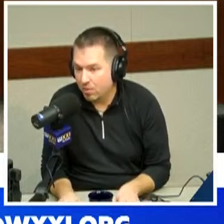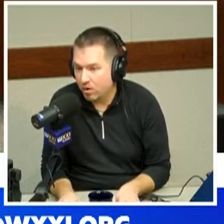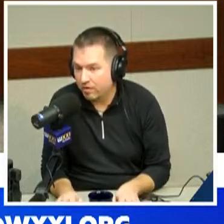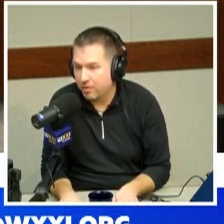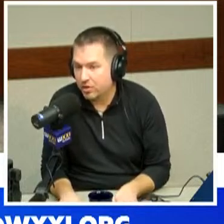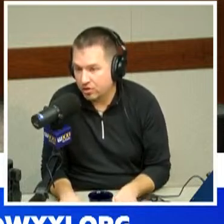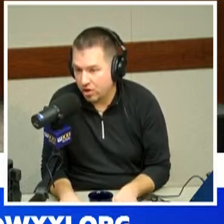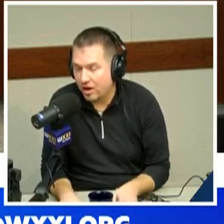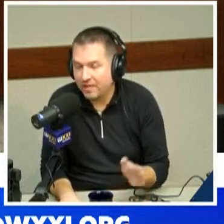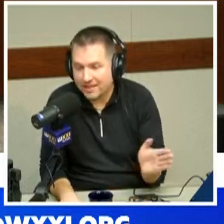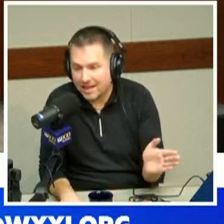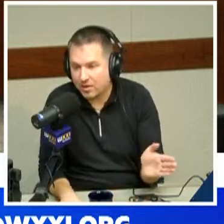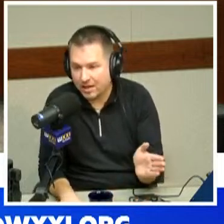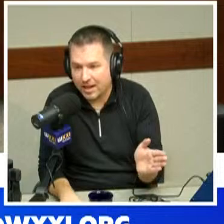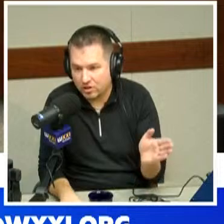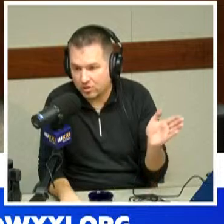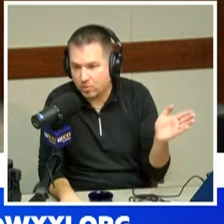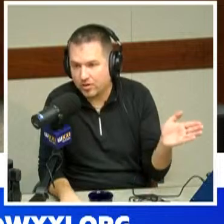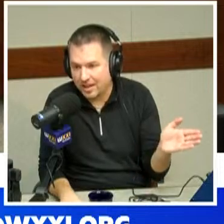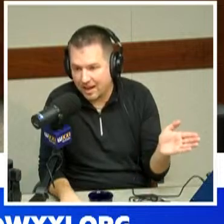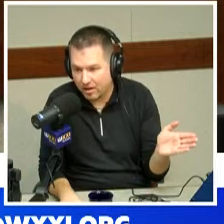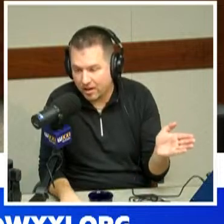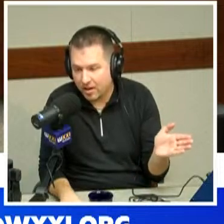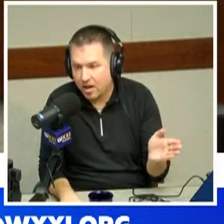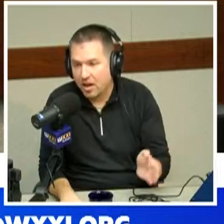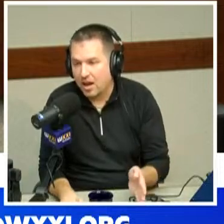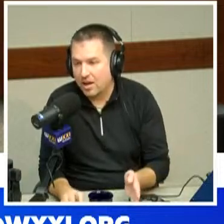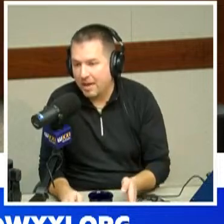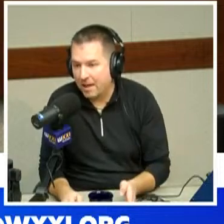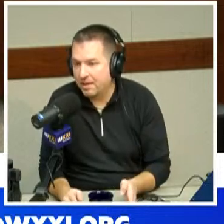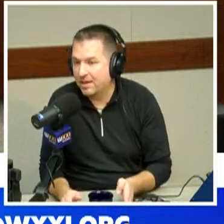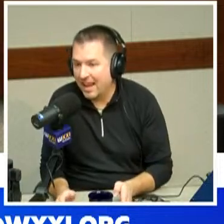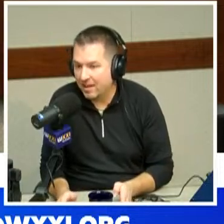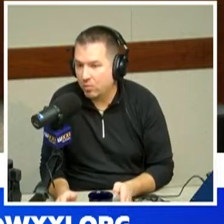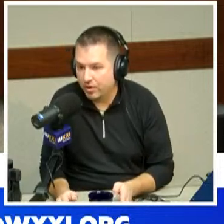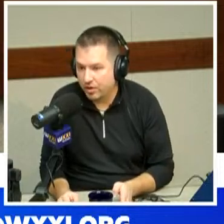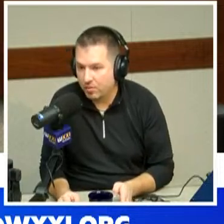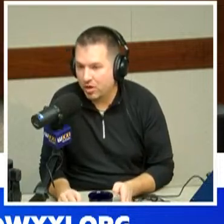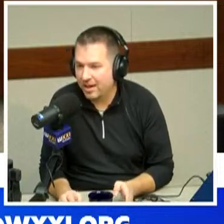board from the start and that's how connections with Karen um happened and with the community and